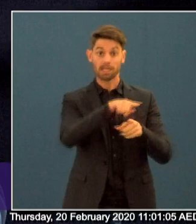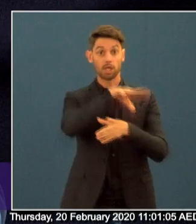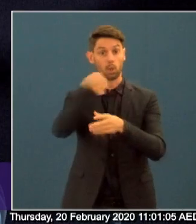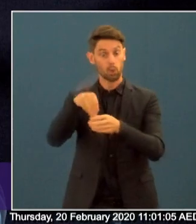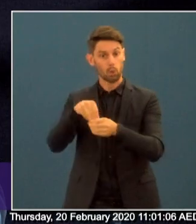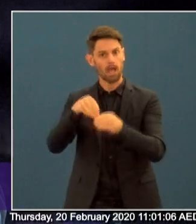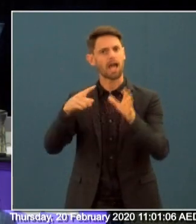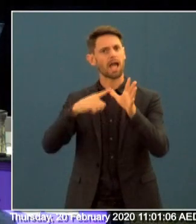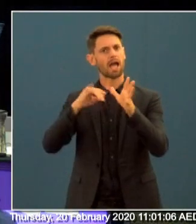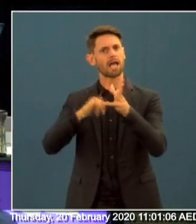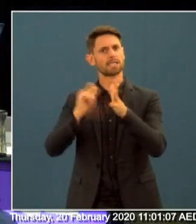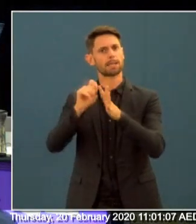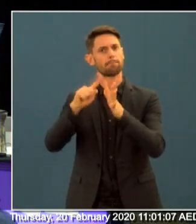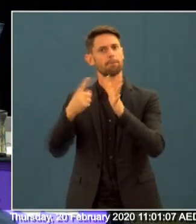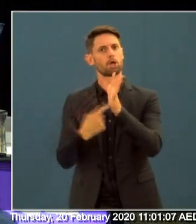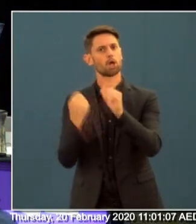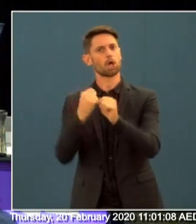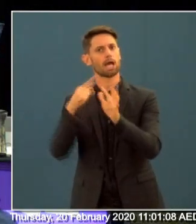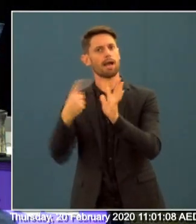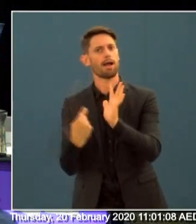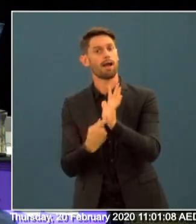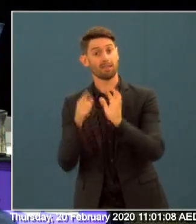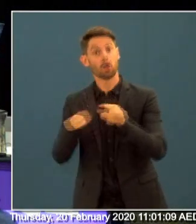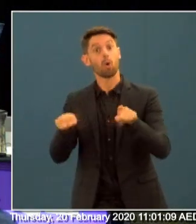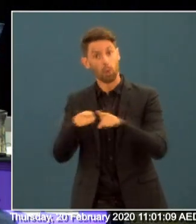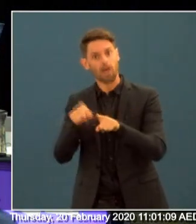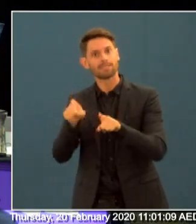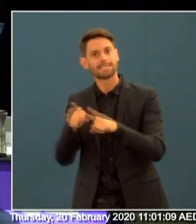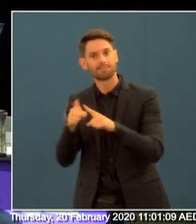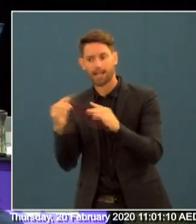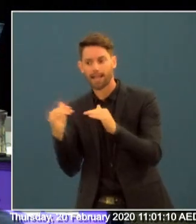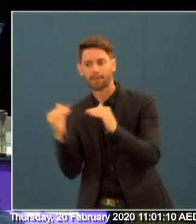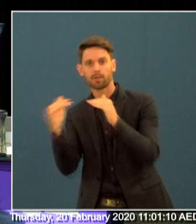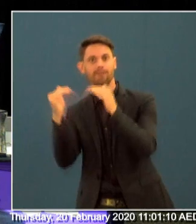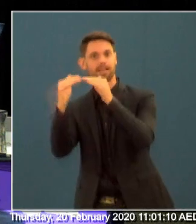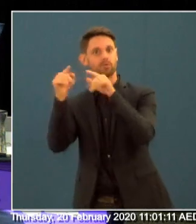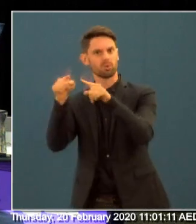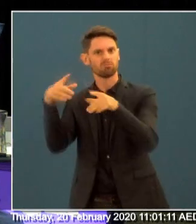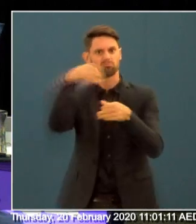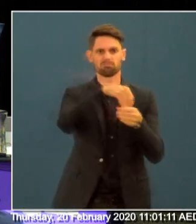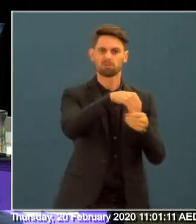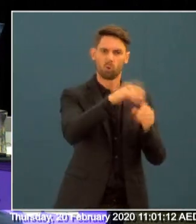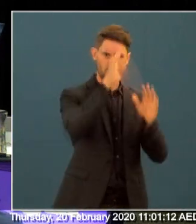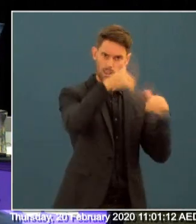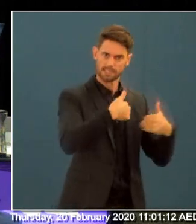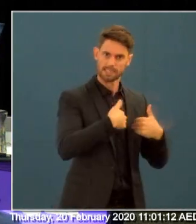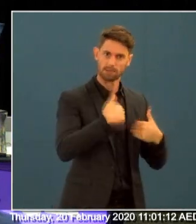Asperger's can be very mild and it can be quite severe. Is there a difficulty about having a classification